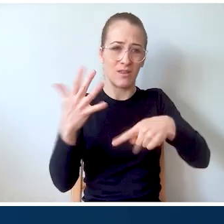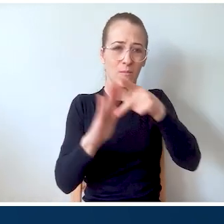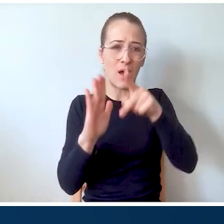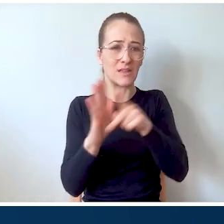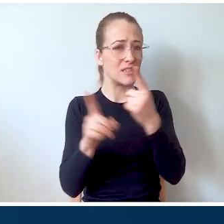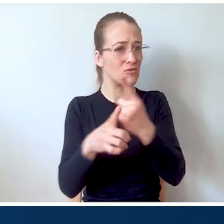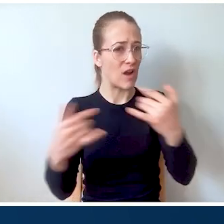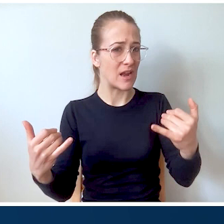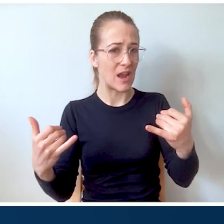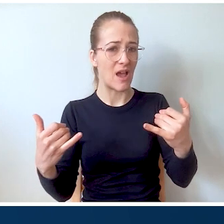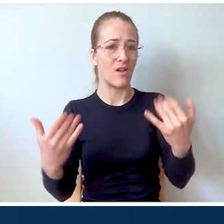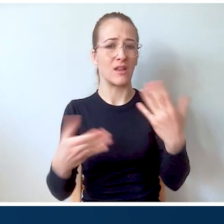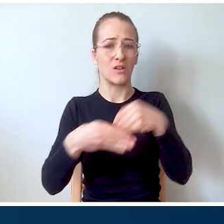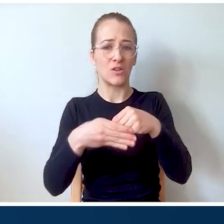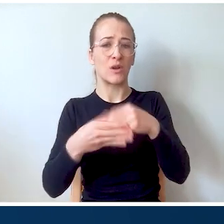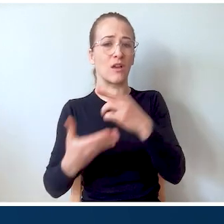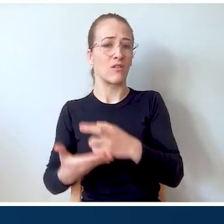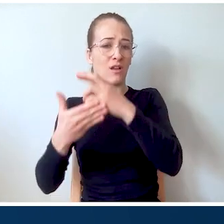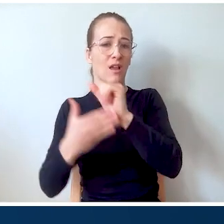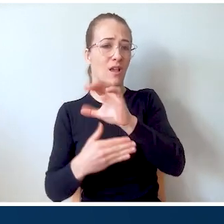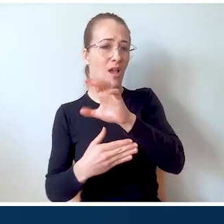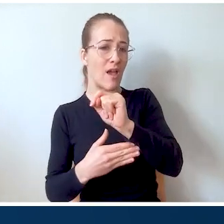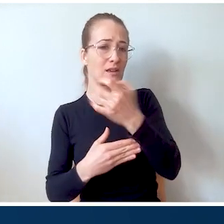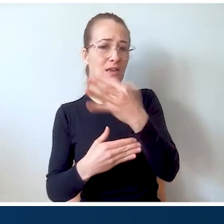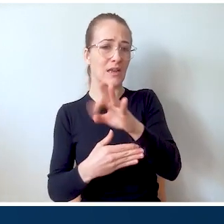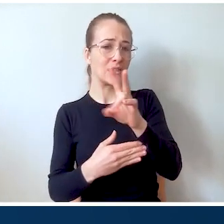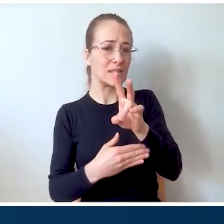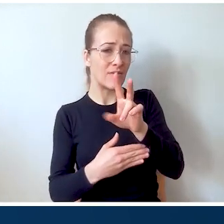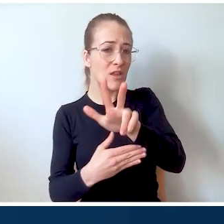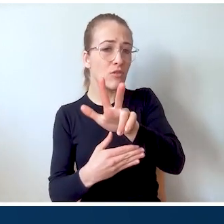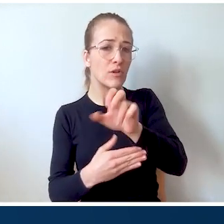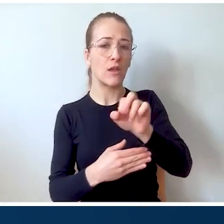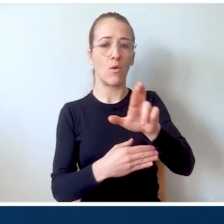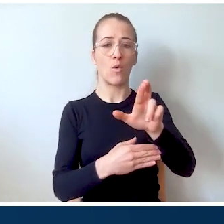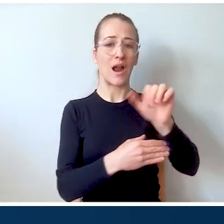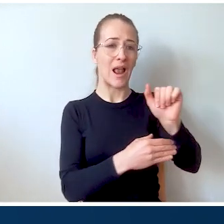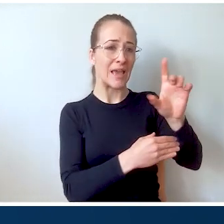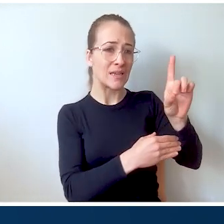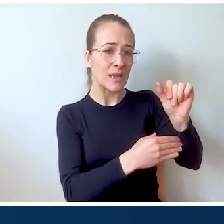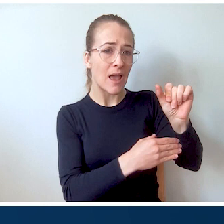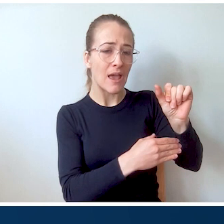whether that's the Rehabilitation Act of 1973, or the Americans with Disabilities Act.